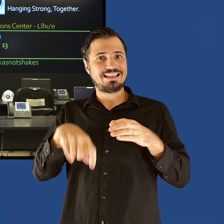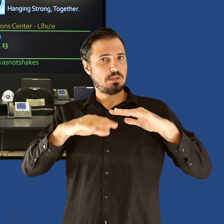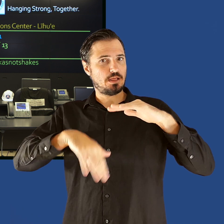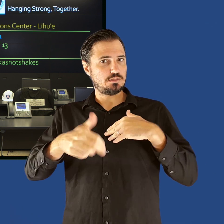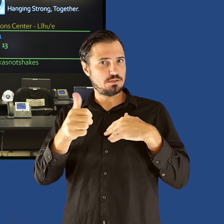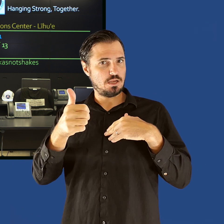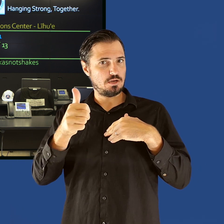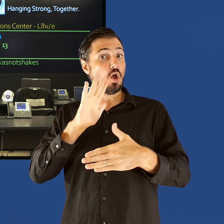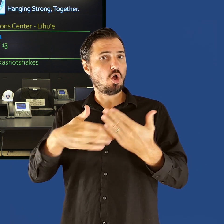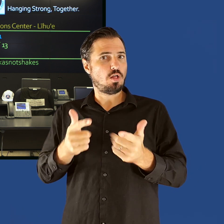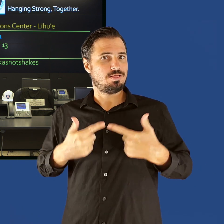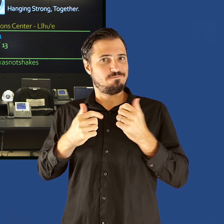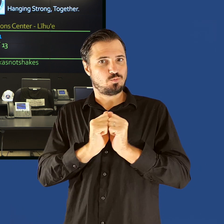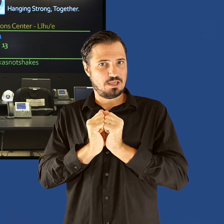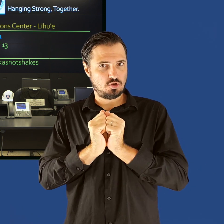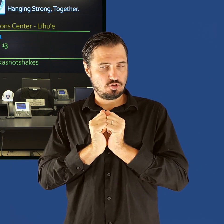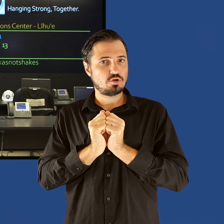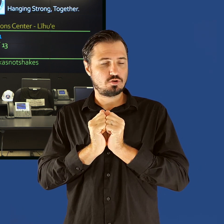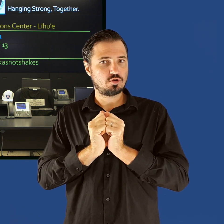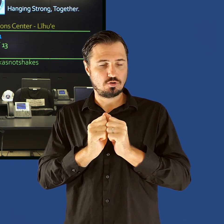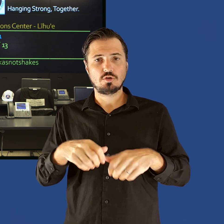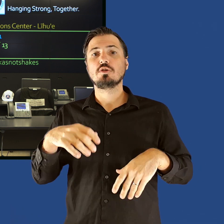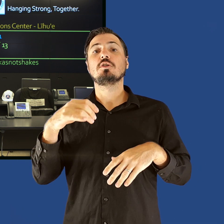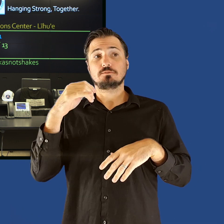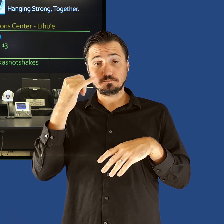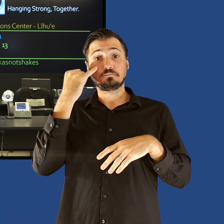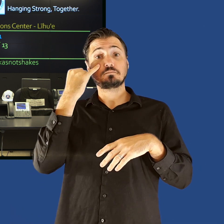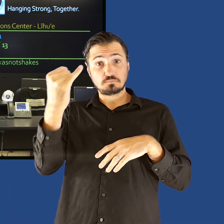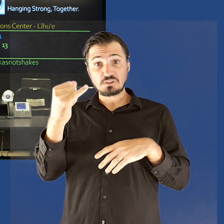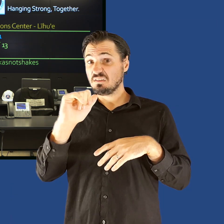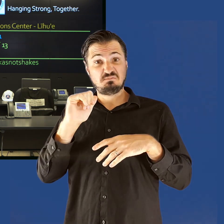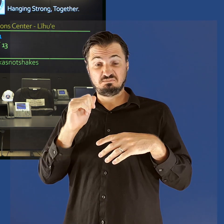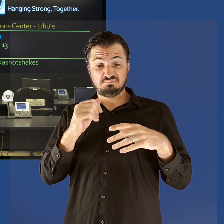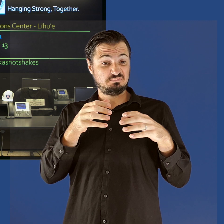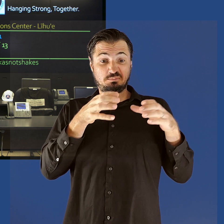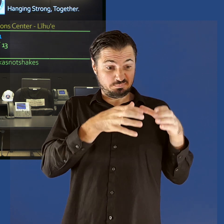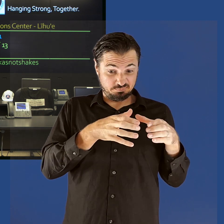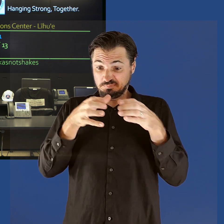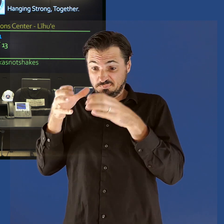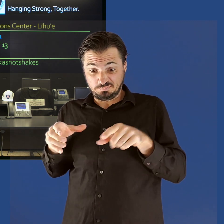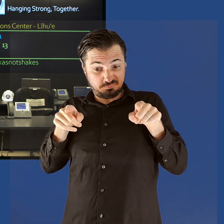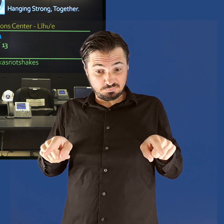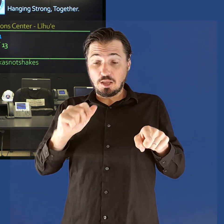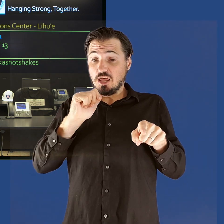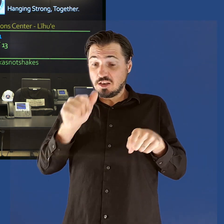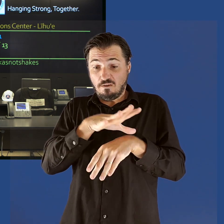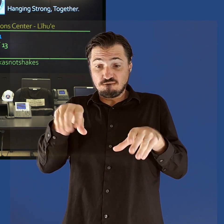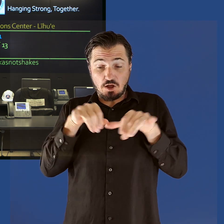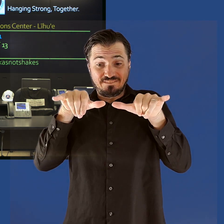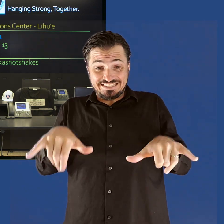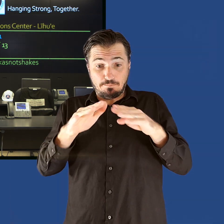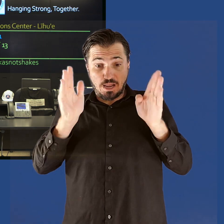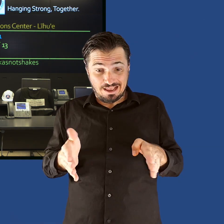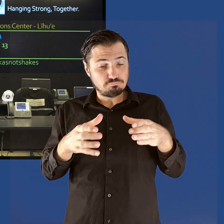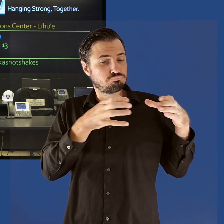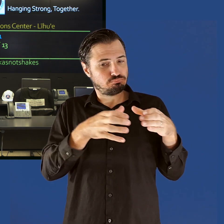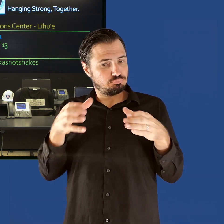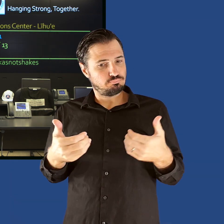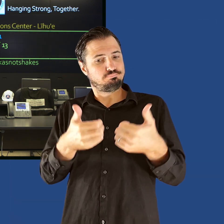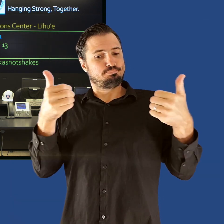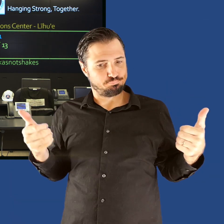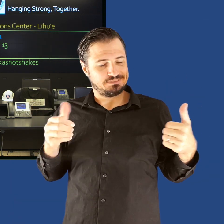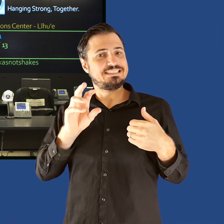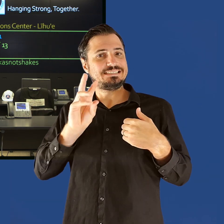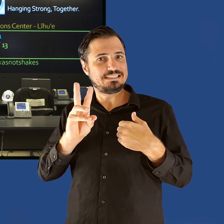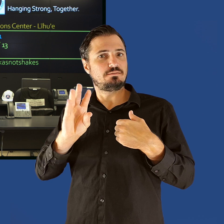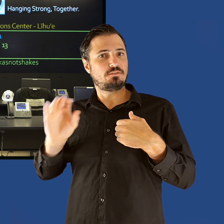2) Any and all persons on the beach who are not part of the same household shall comply with social distancing requirements, with the exception of caregivers escorting a dependent